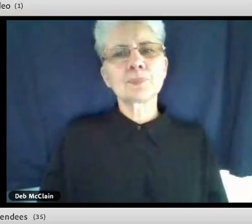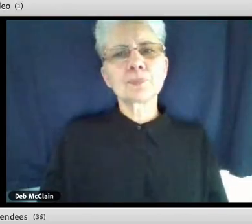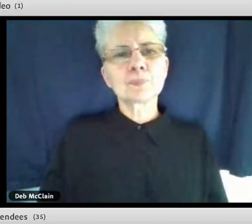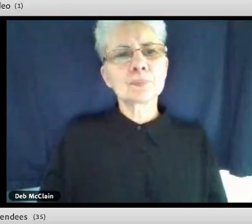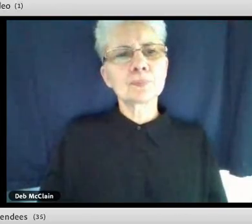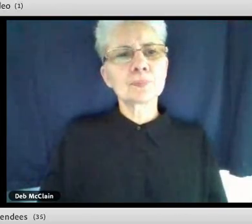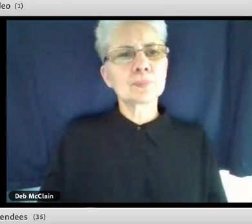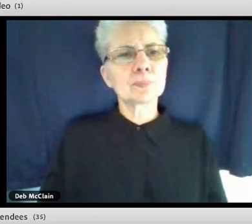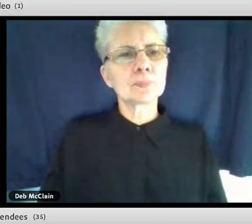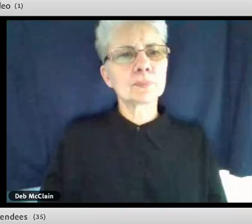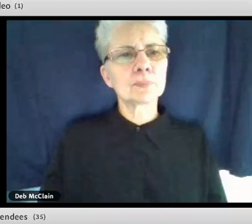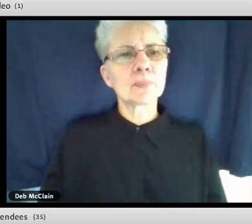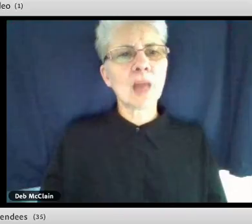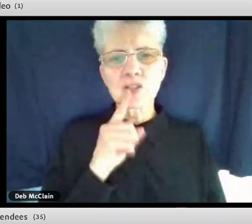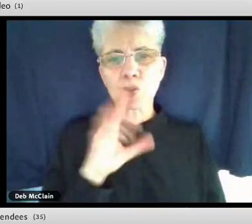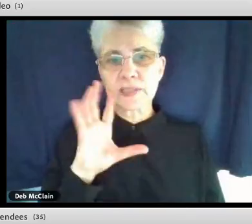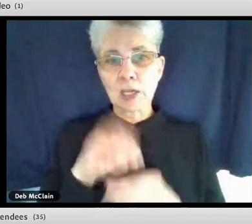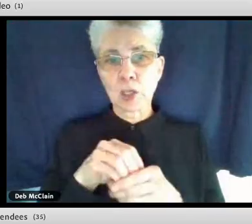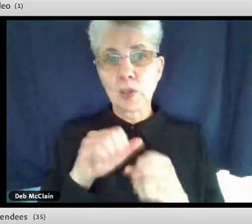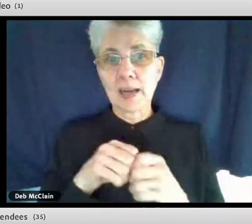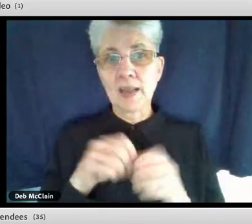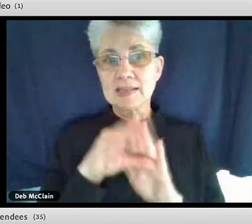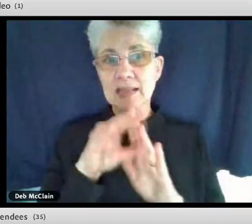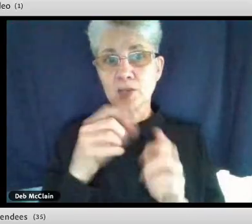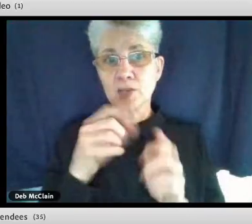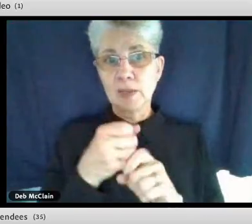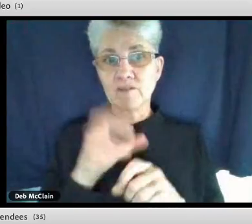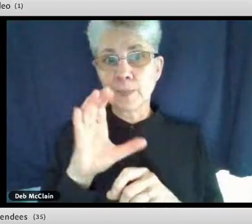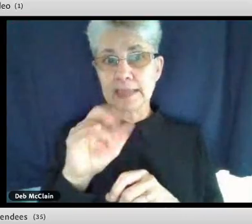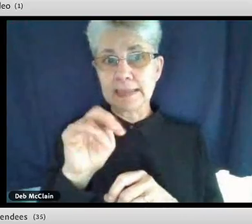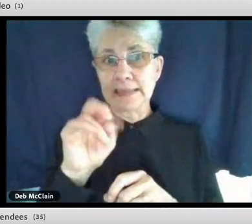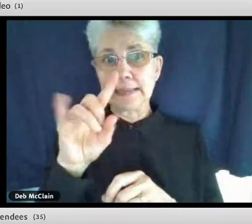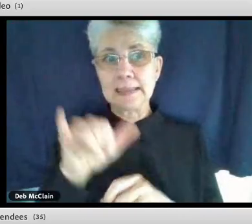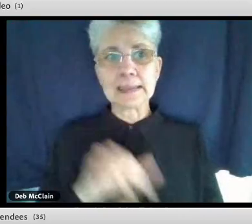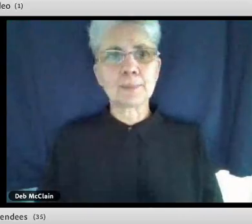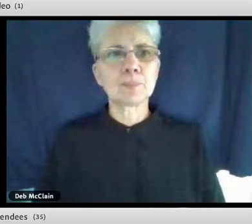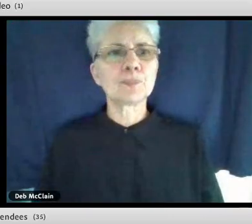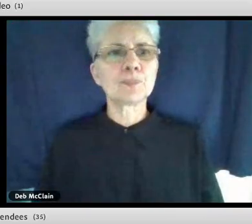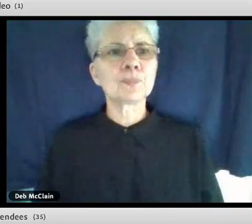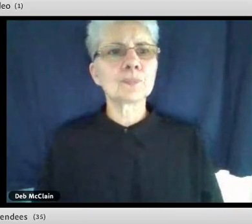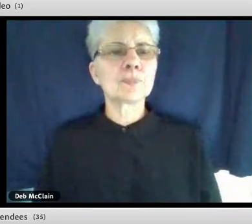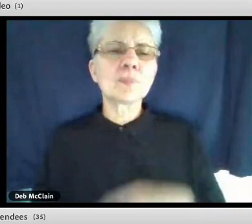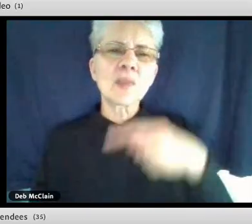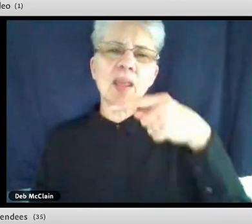and I'll make sure it's on the slides that you get from Cindy,